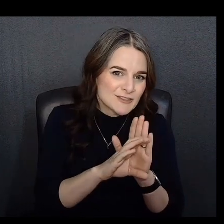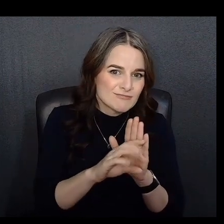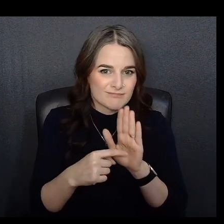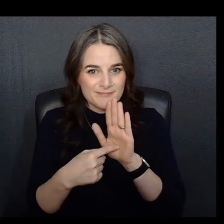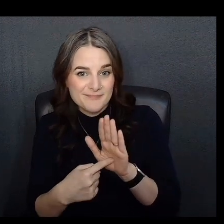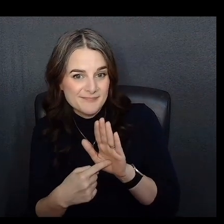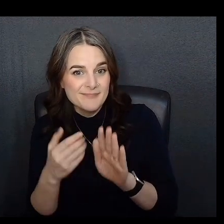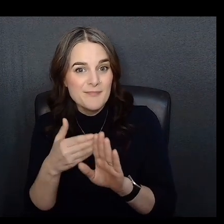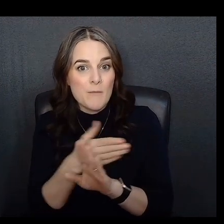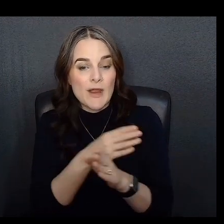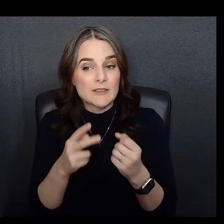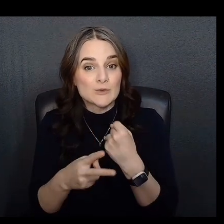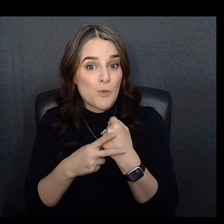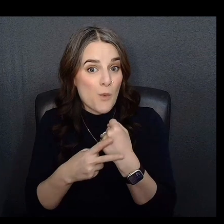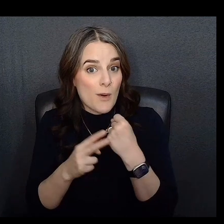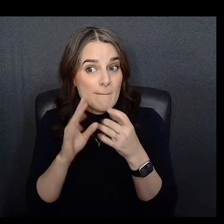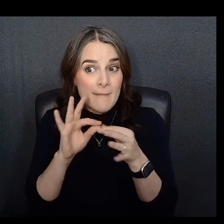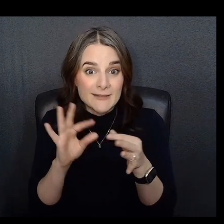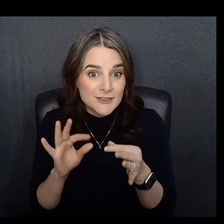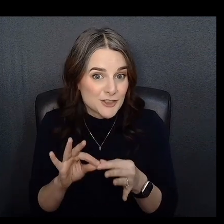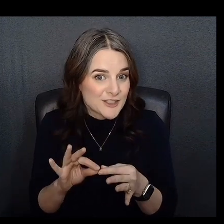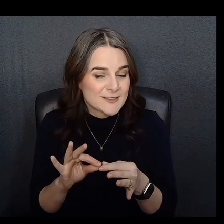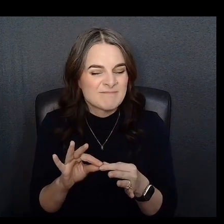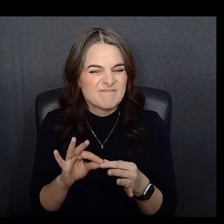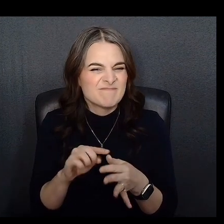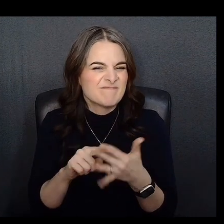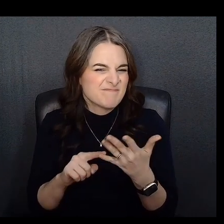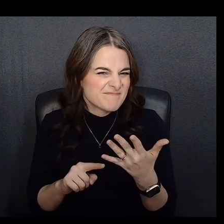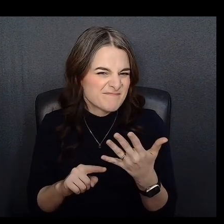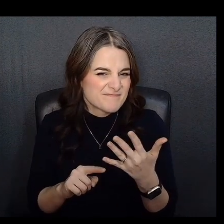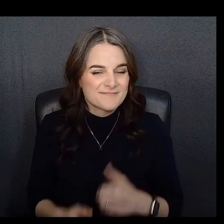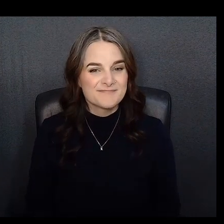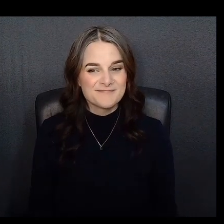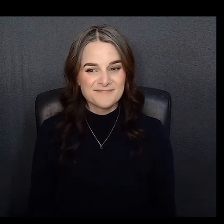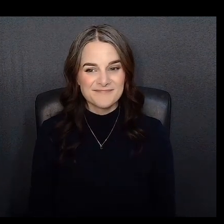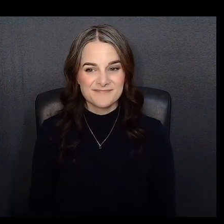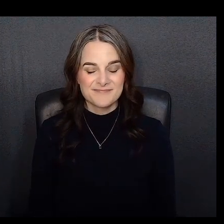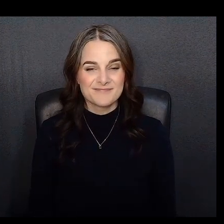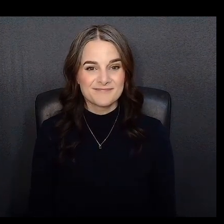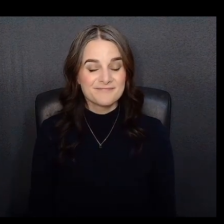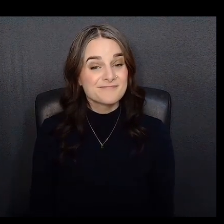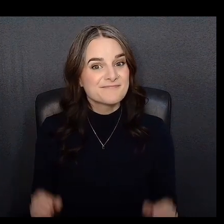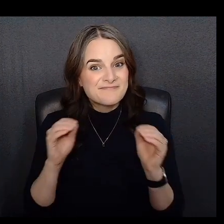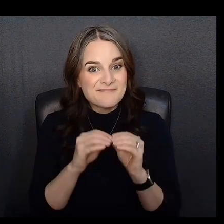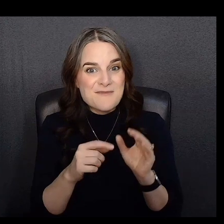or pre-stored messages, things like that. So just some additional examples to give us